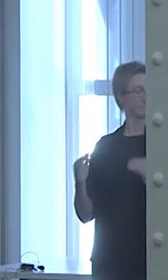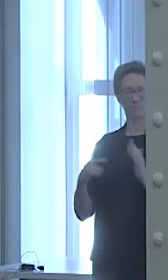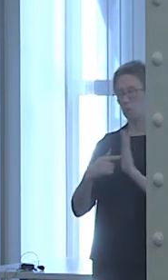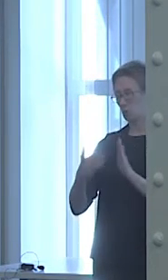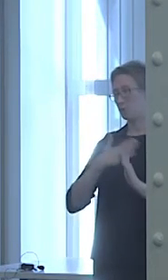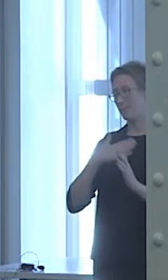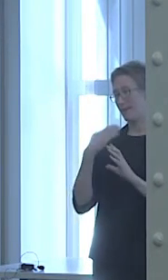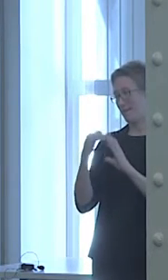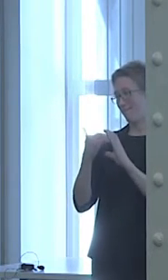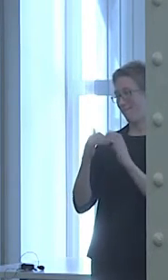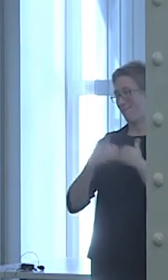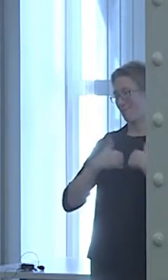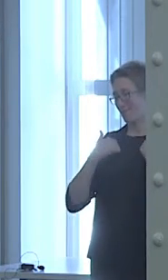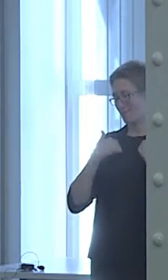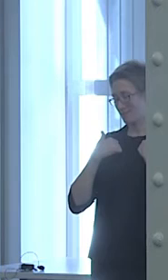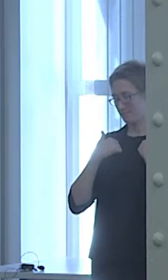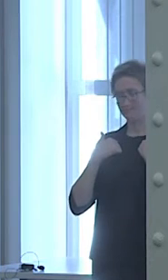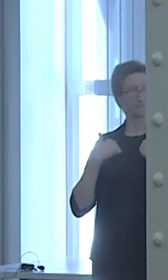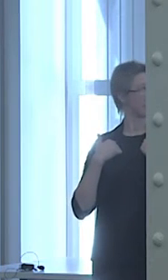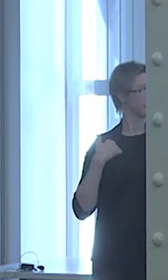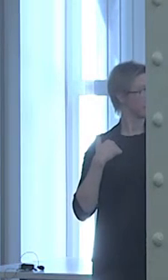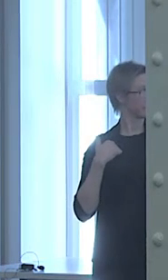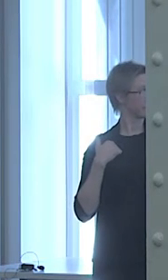jessicalynn.gimeno@gmail.com.